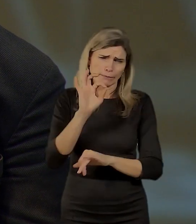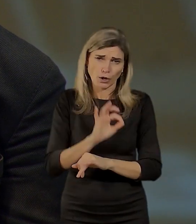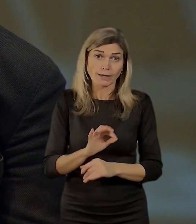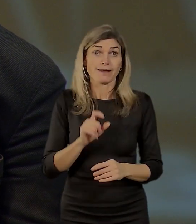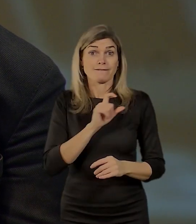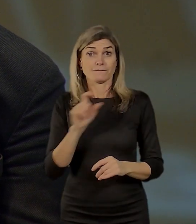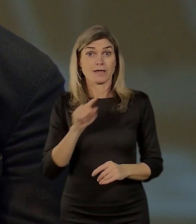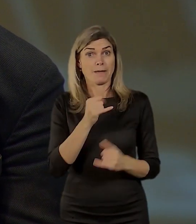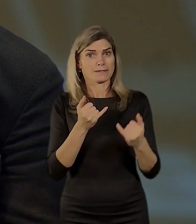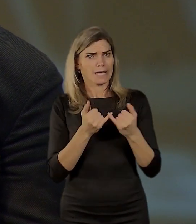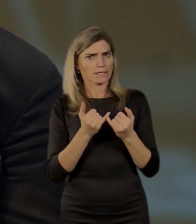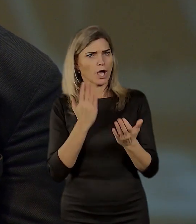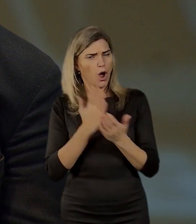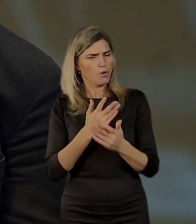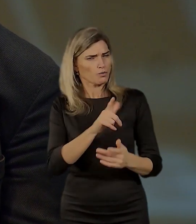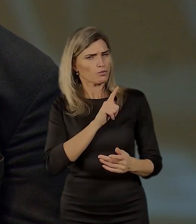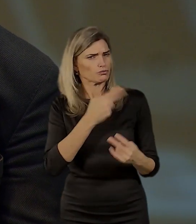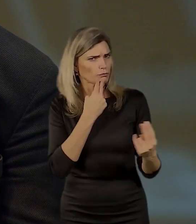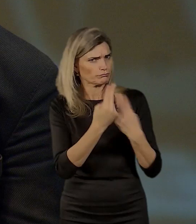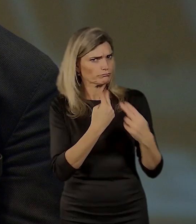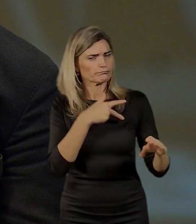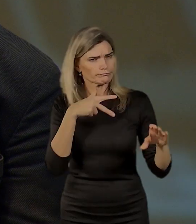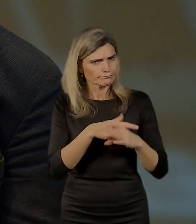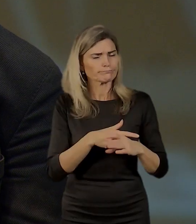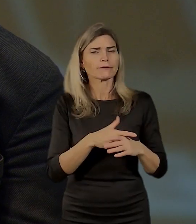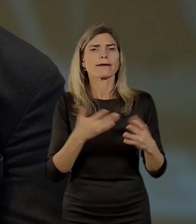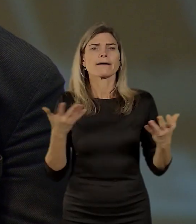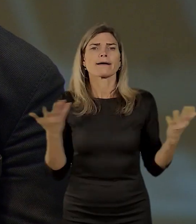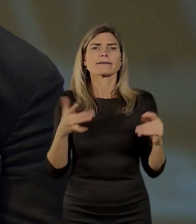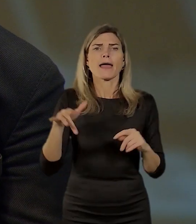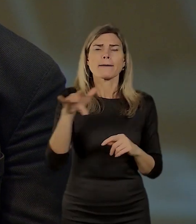At the same time, the working group will still be discussing the common space,